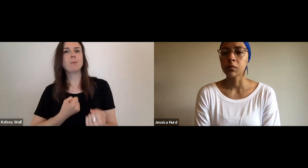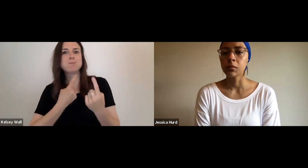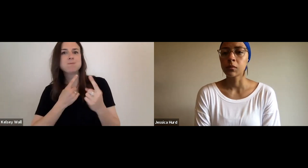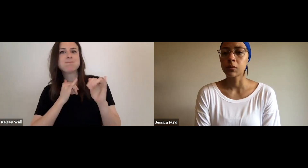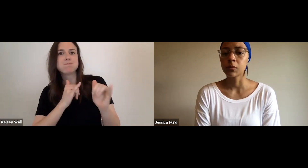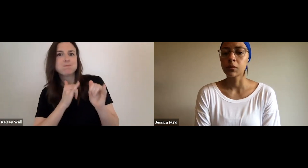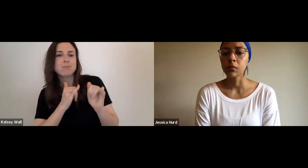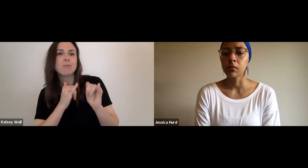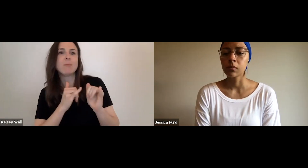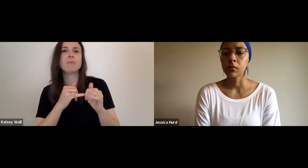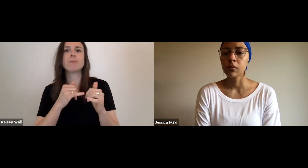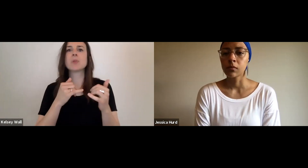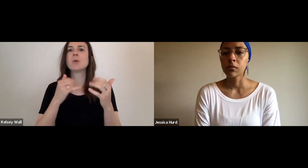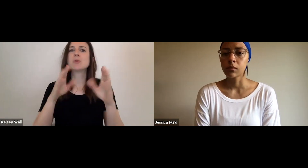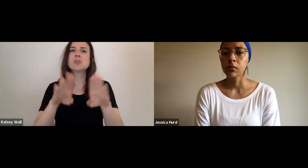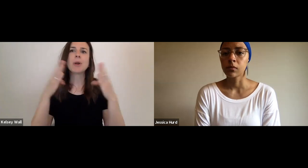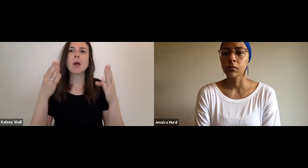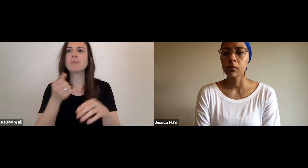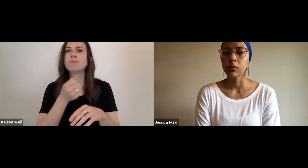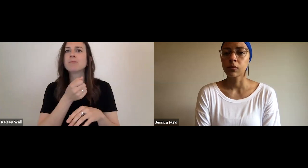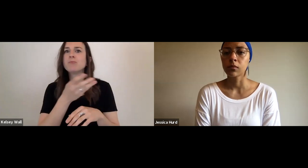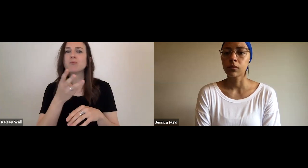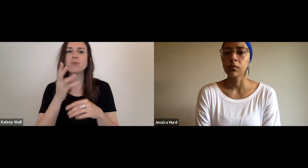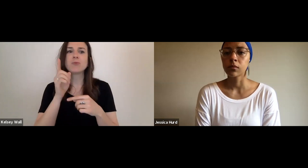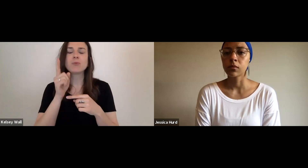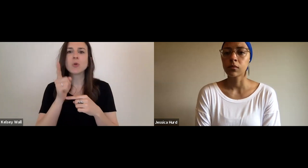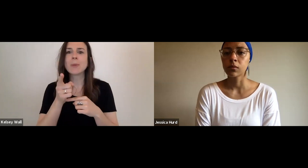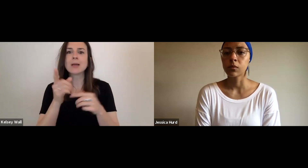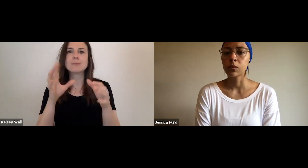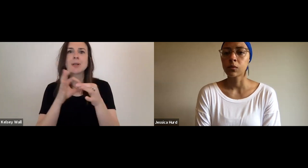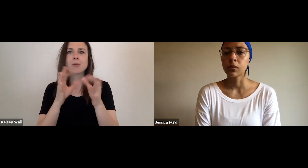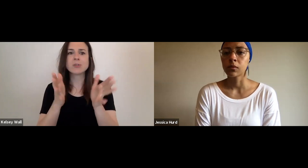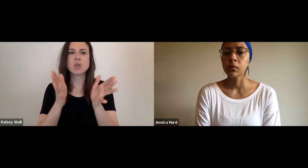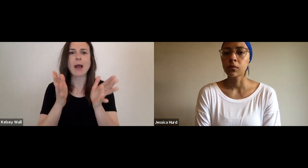Maybe it's to--like, some things that you felt have been beneficial for you might be beneficial for some others.